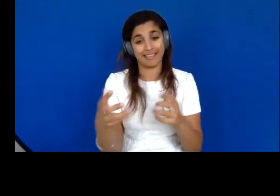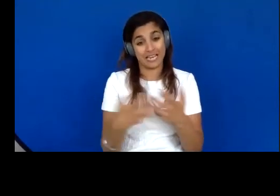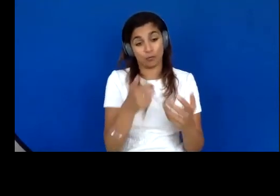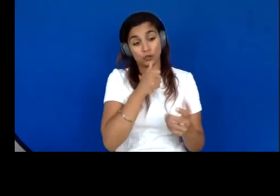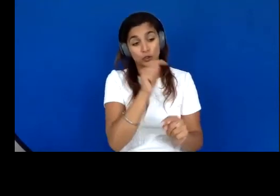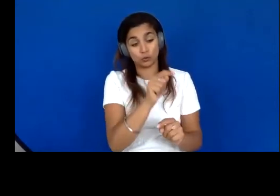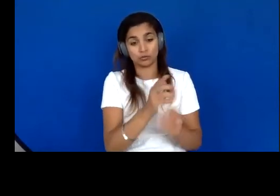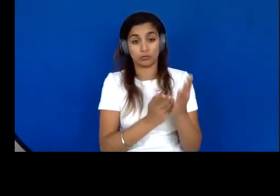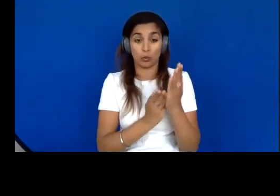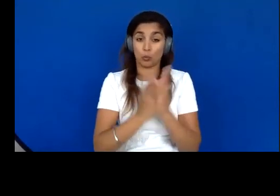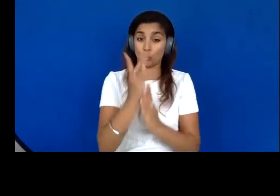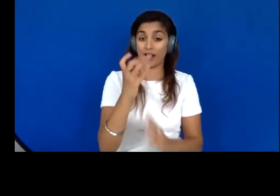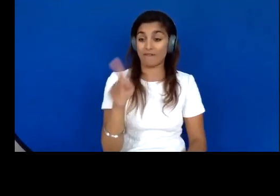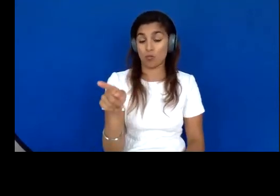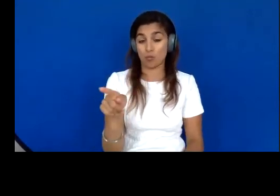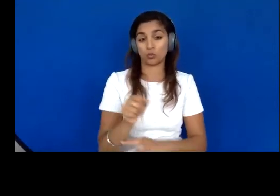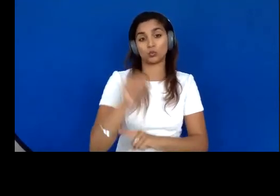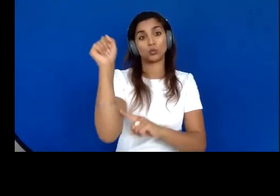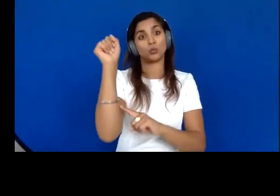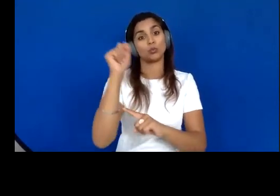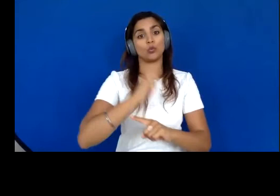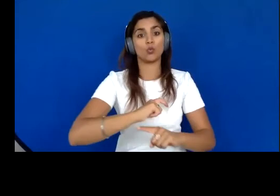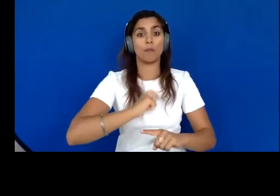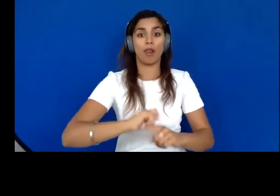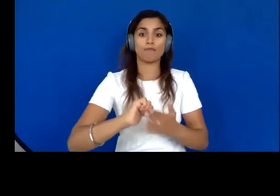for superhumans brand by their heavy reliance on character backstories or